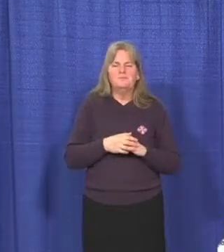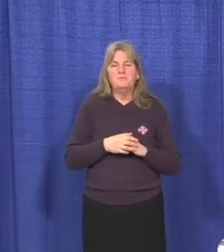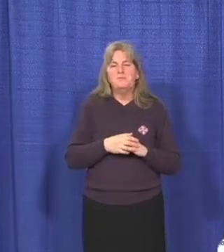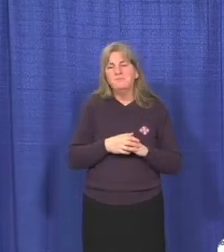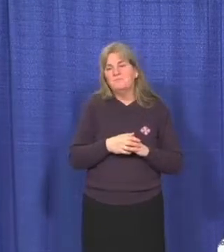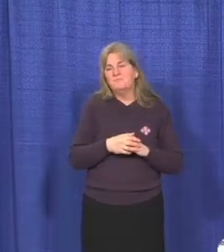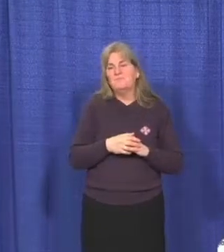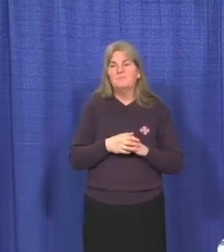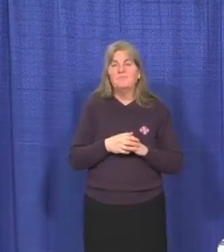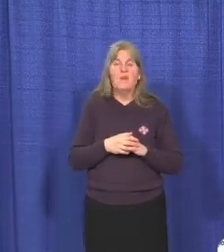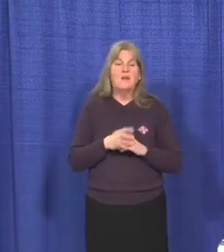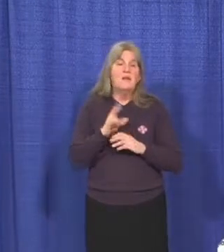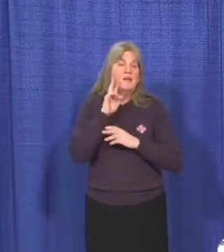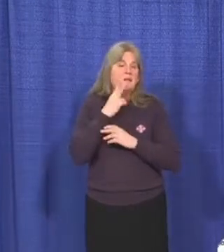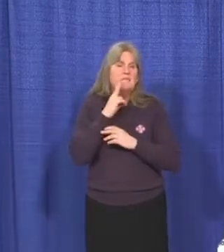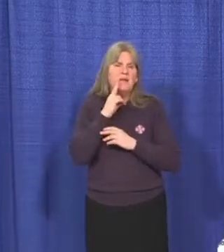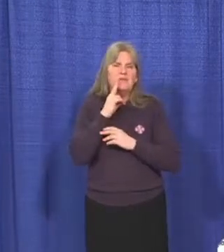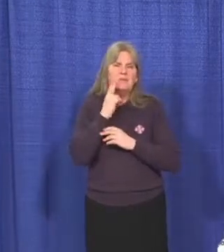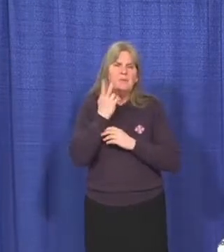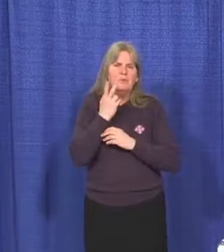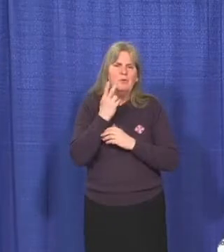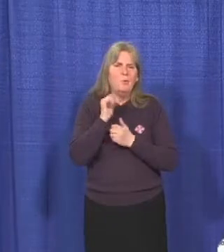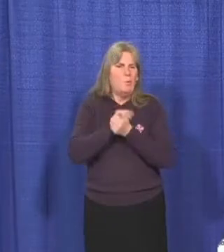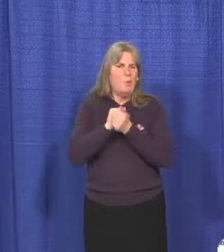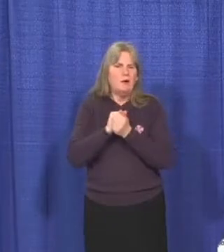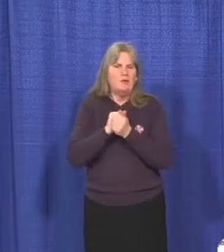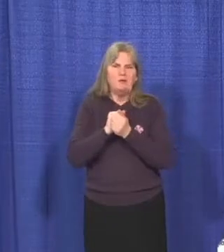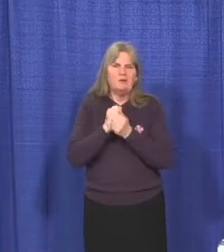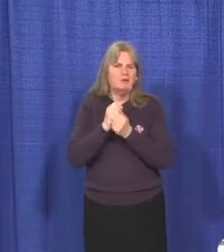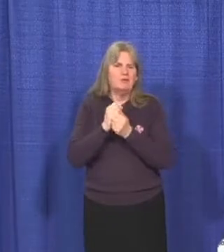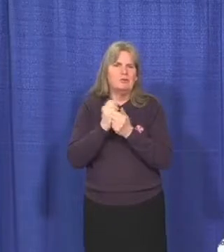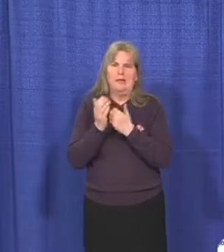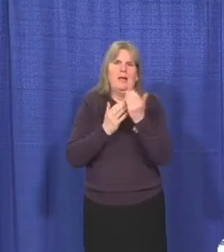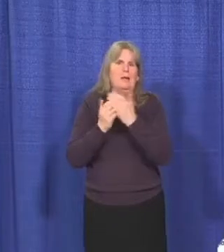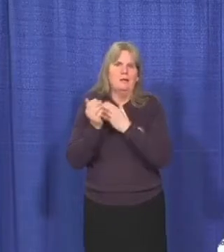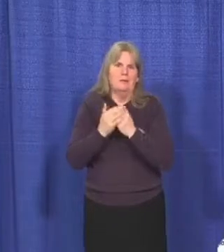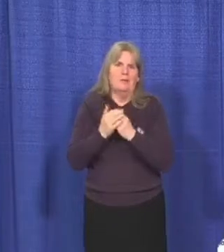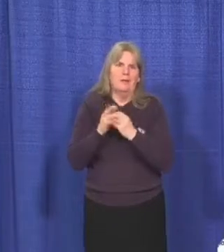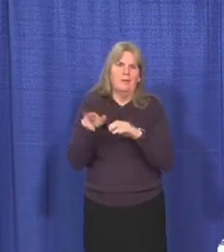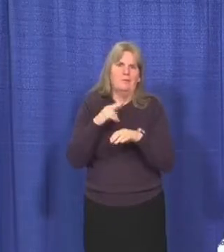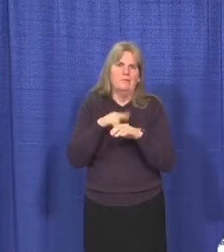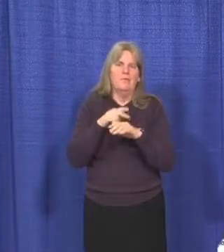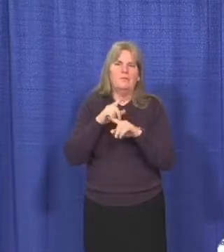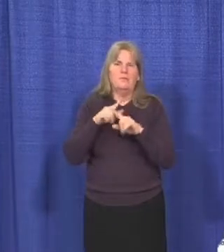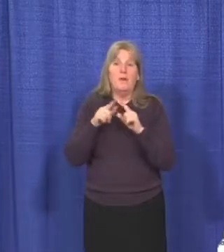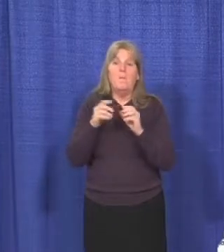Washing your vegetables as you always do, anything is what you